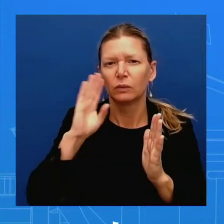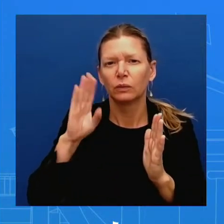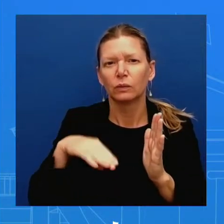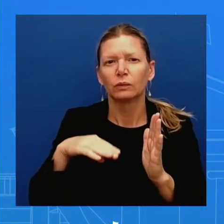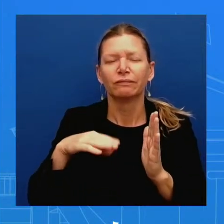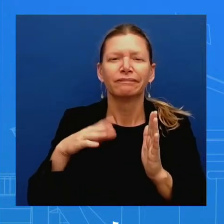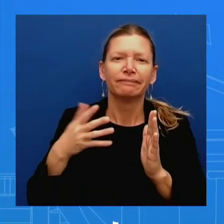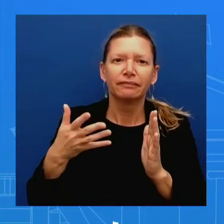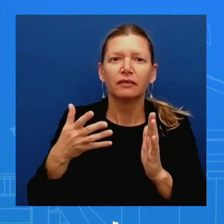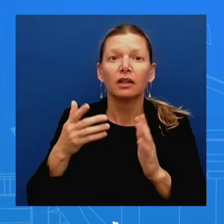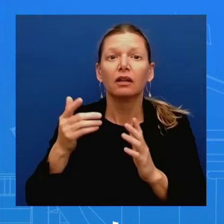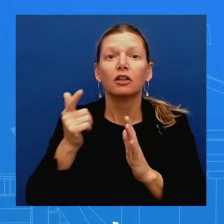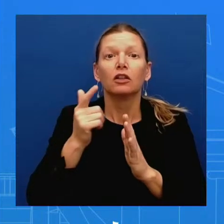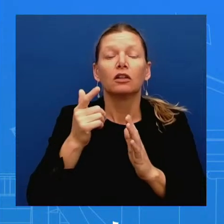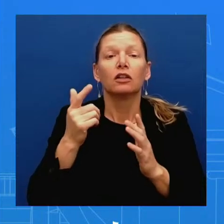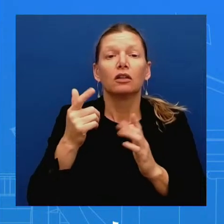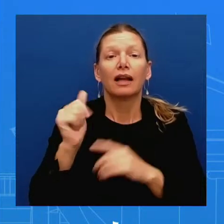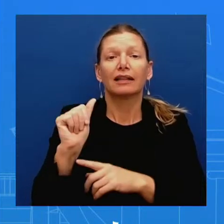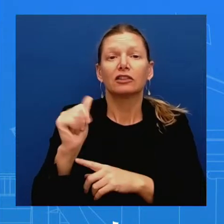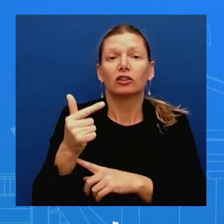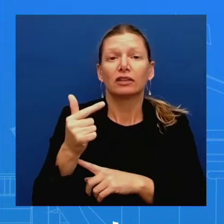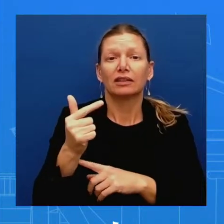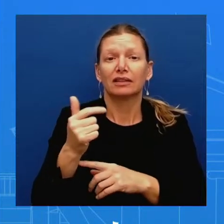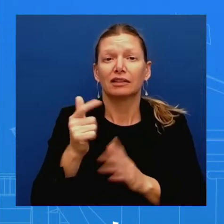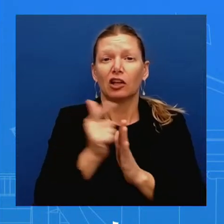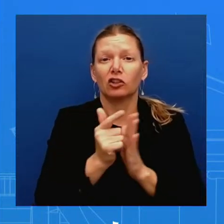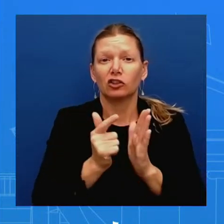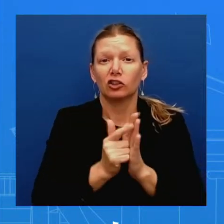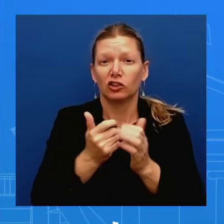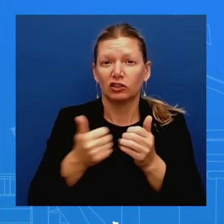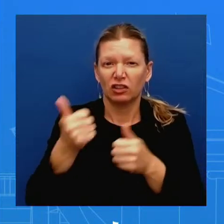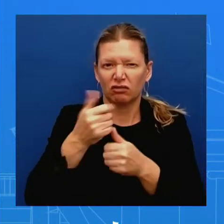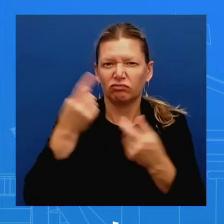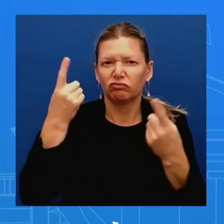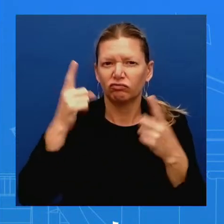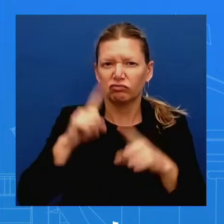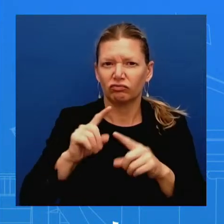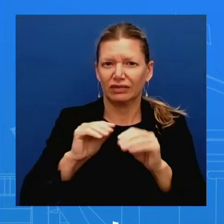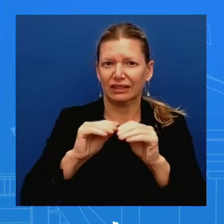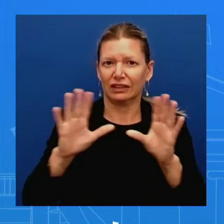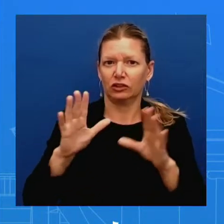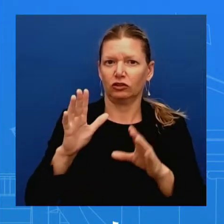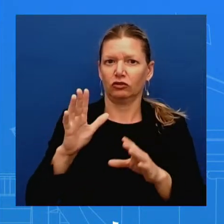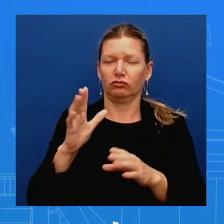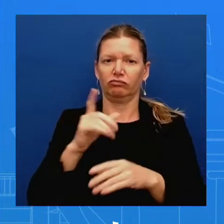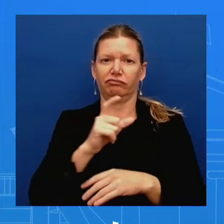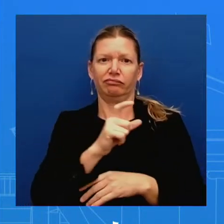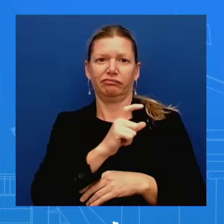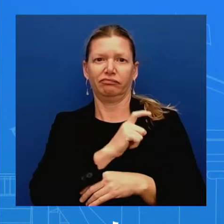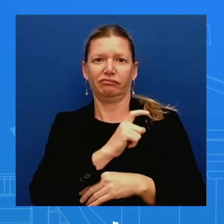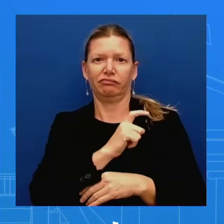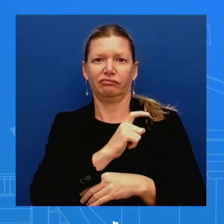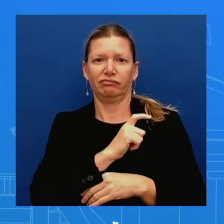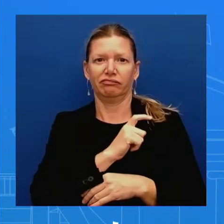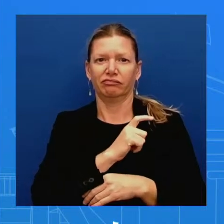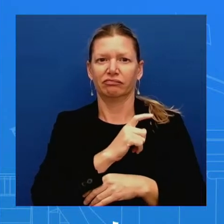And so, the President made his determination at the request of the Attorney General. So, just want to make that second point that I made really clear.